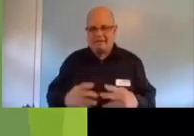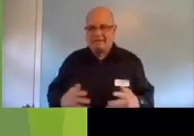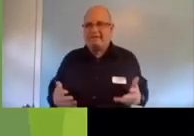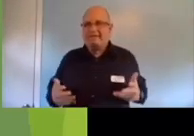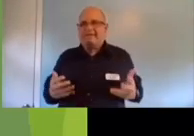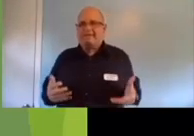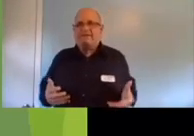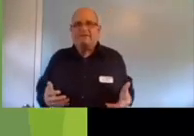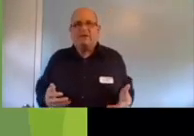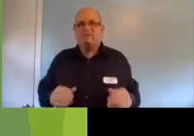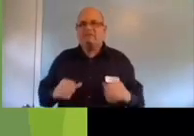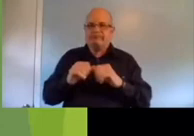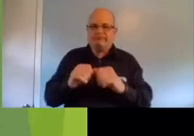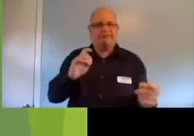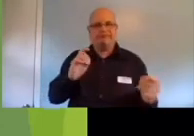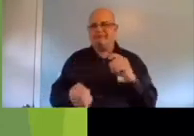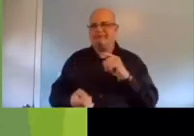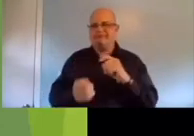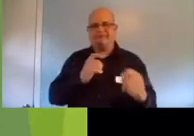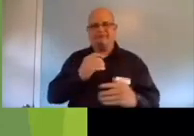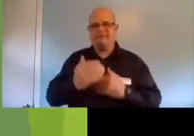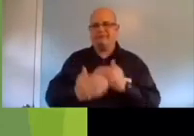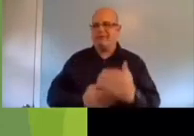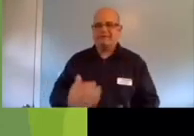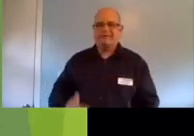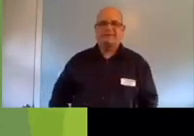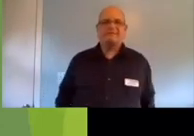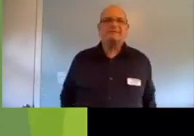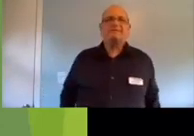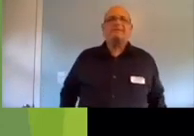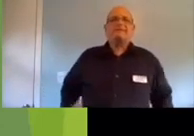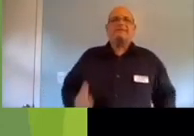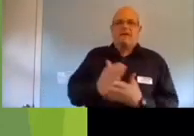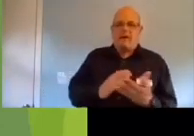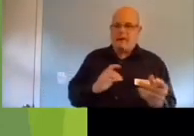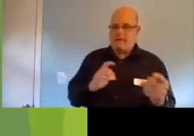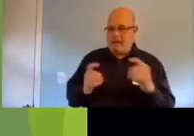changing process. Some accommodations which started out being